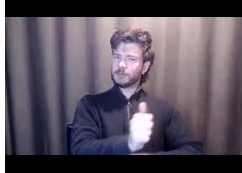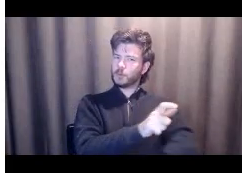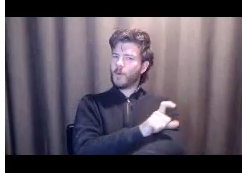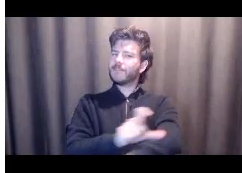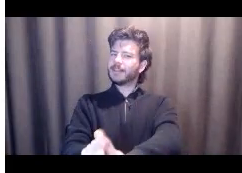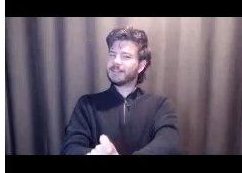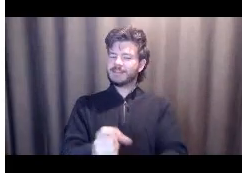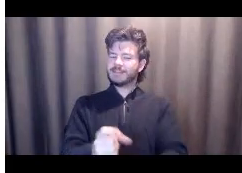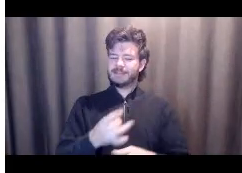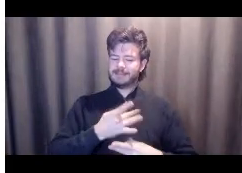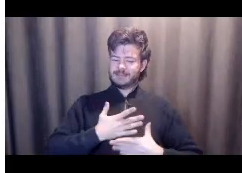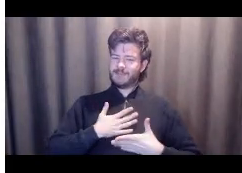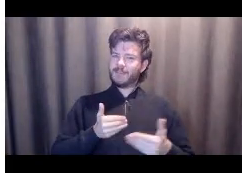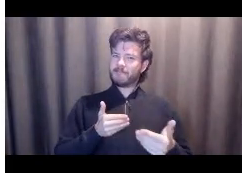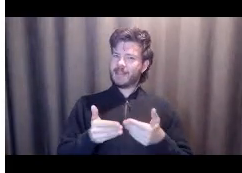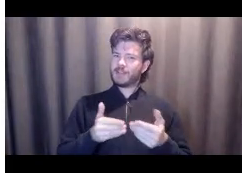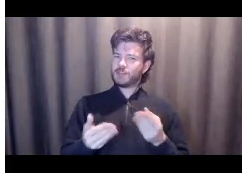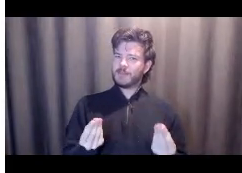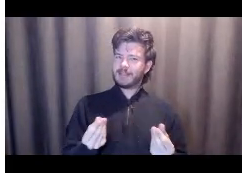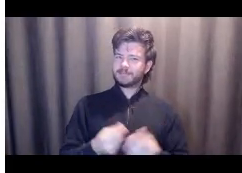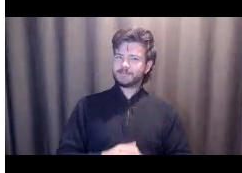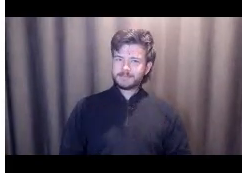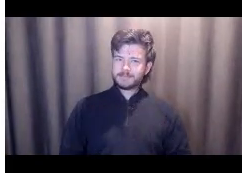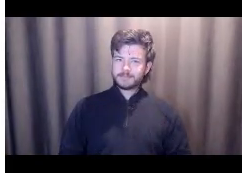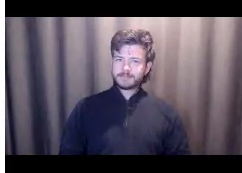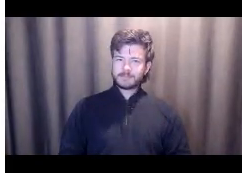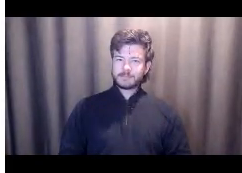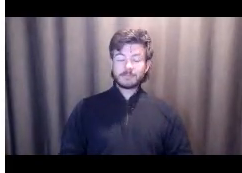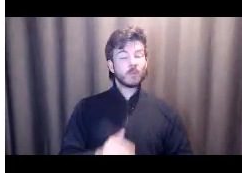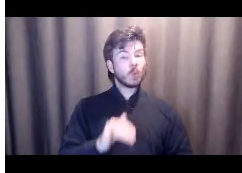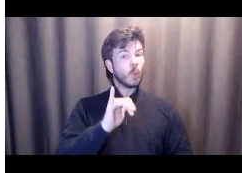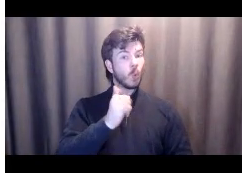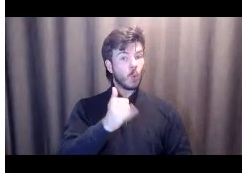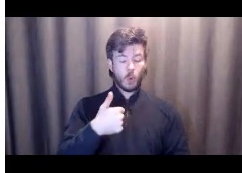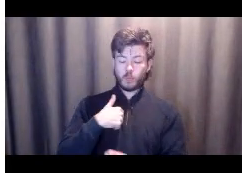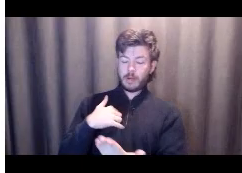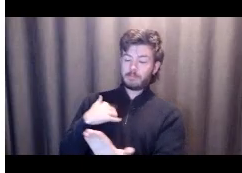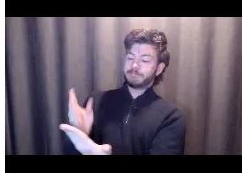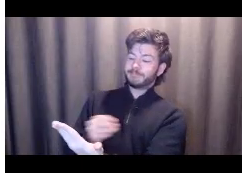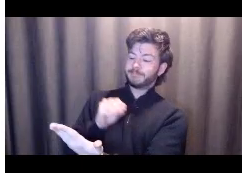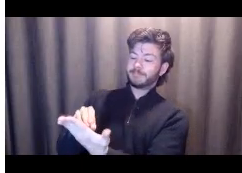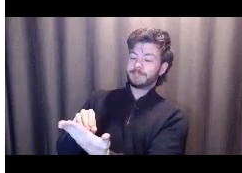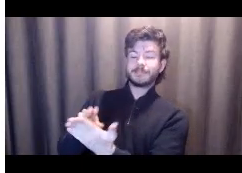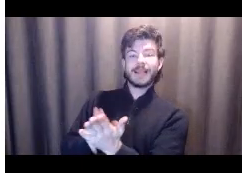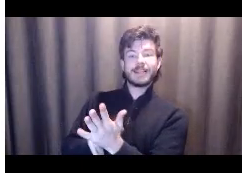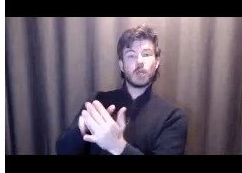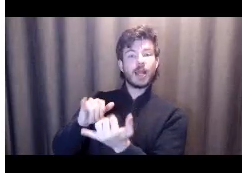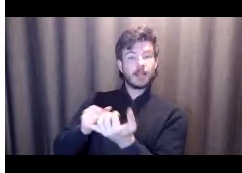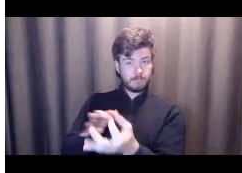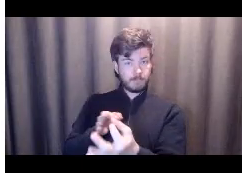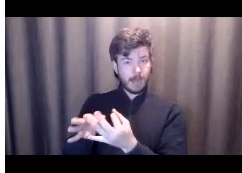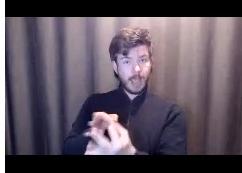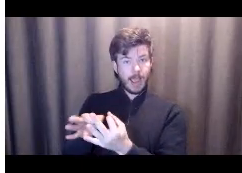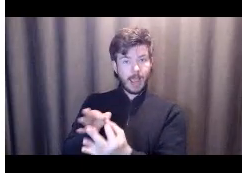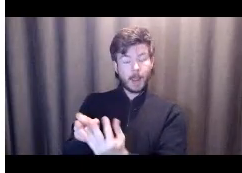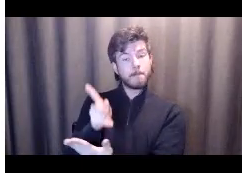We could approve self-managing a smaller part of their NDIS funding when they start out.